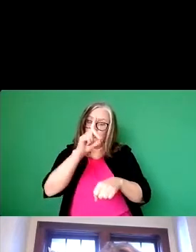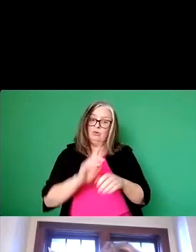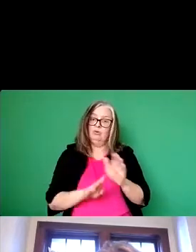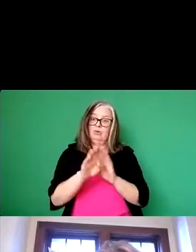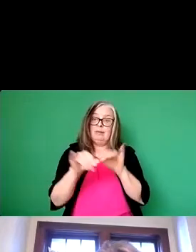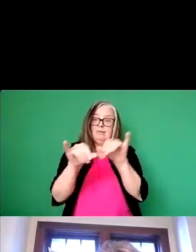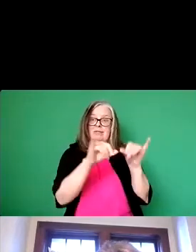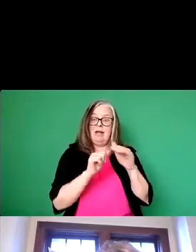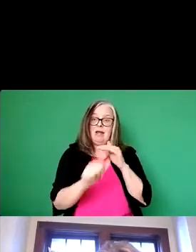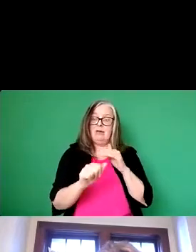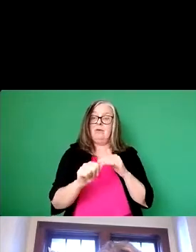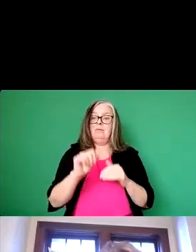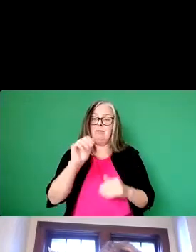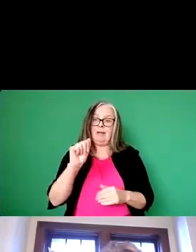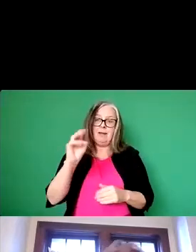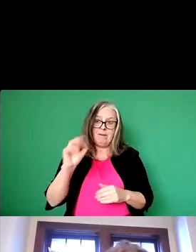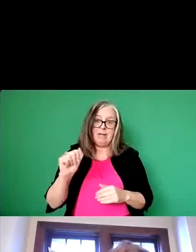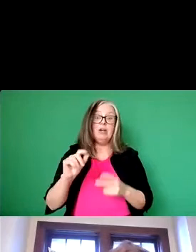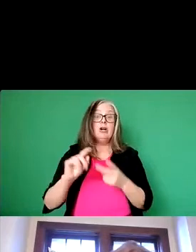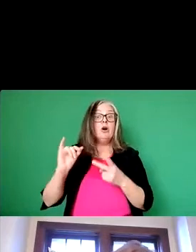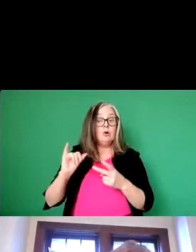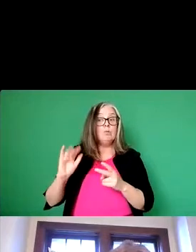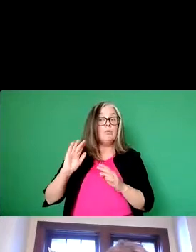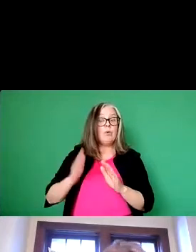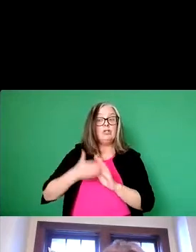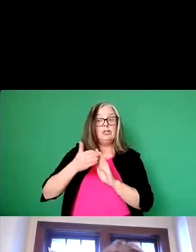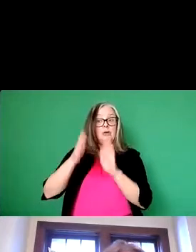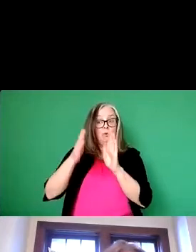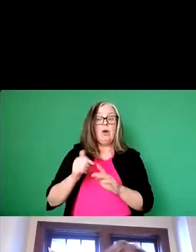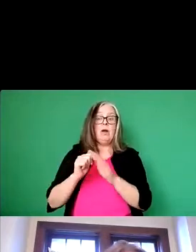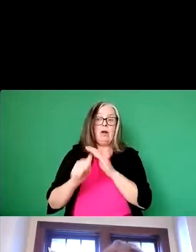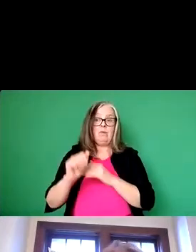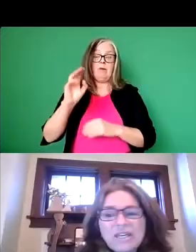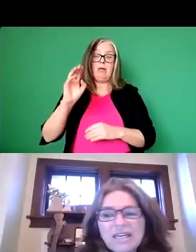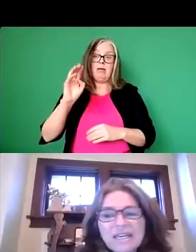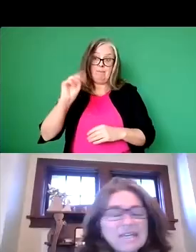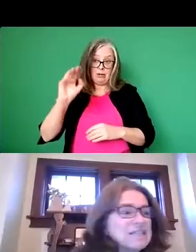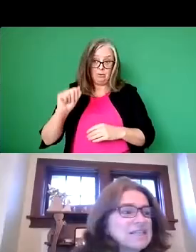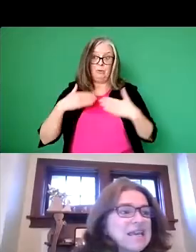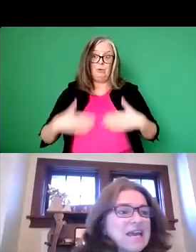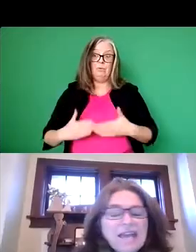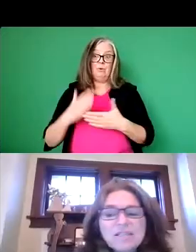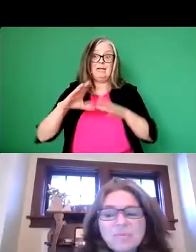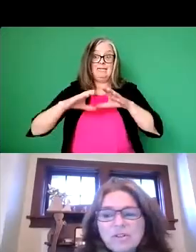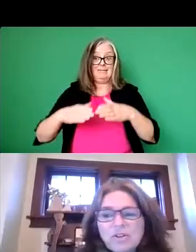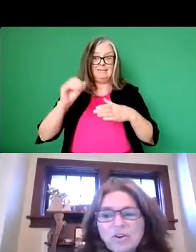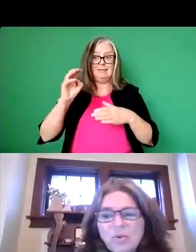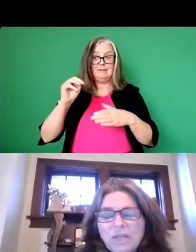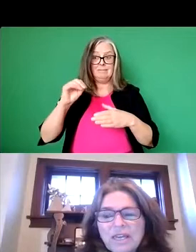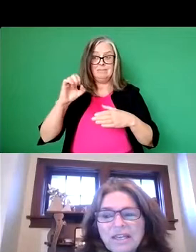also a past chairperson of the manitoba human rights commission so she is experts not only in